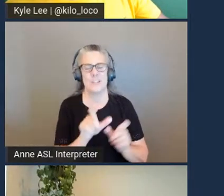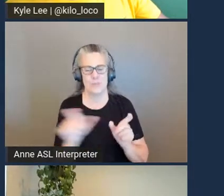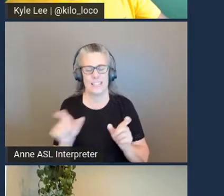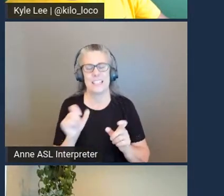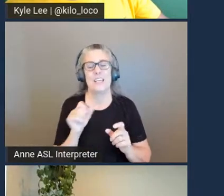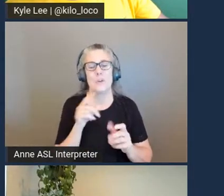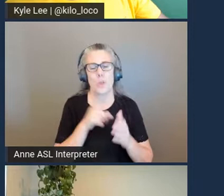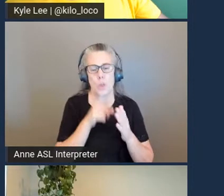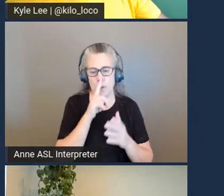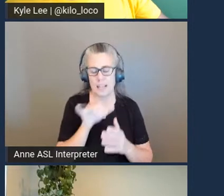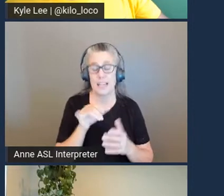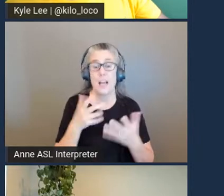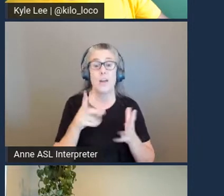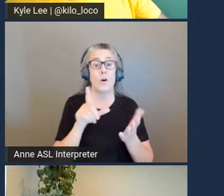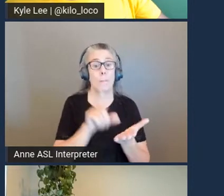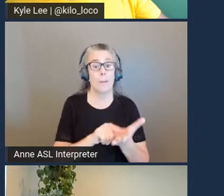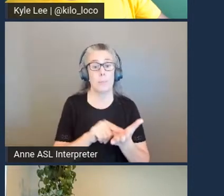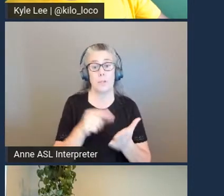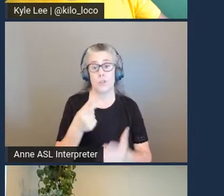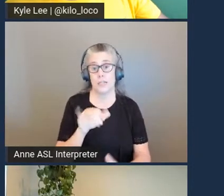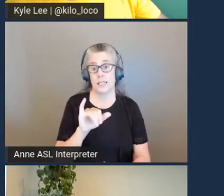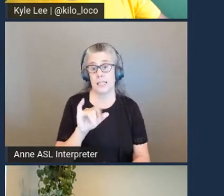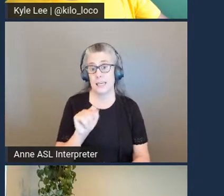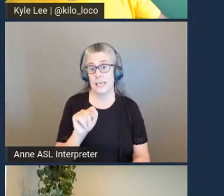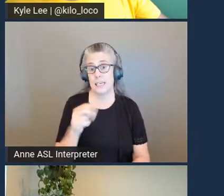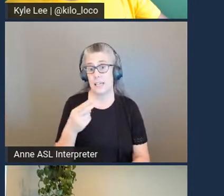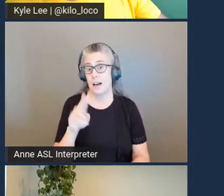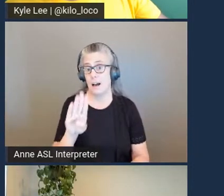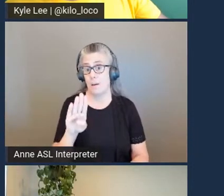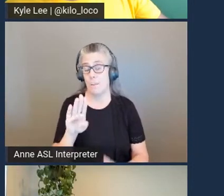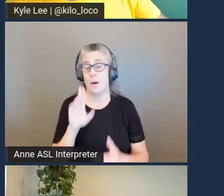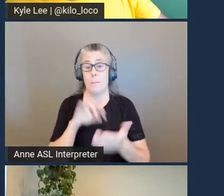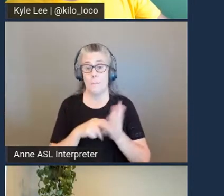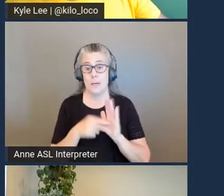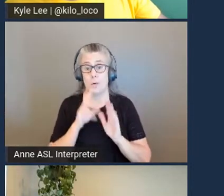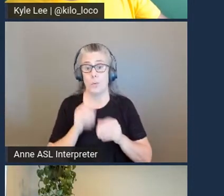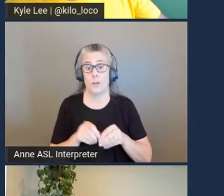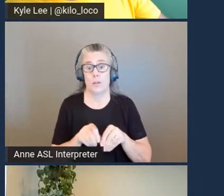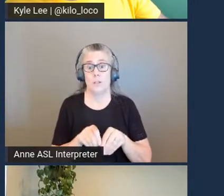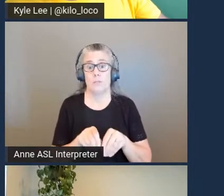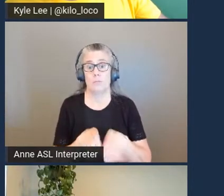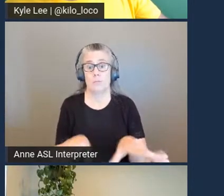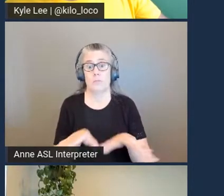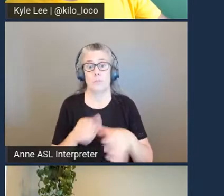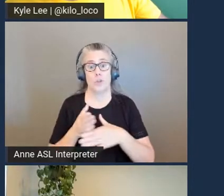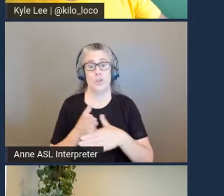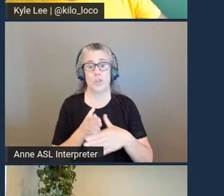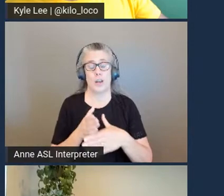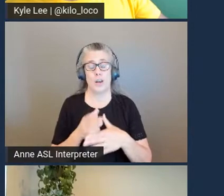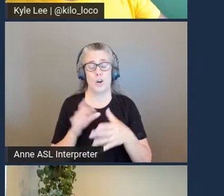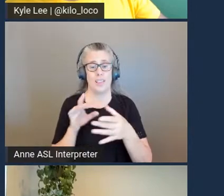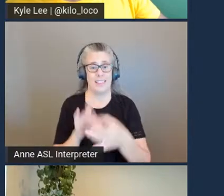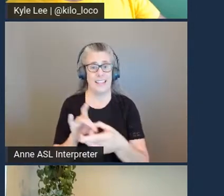So we are gonna be sharing links to this notebook in the chat. - Okay. So you're gonna be able to try out everything